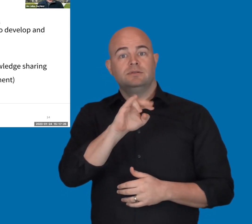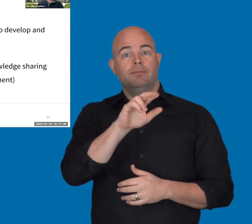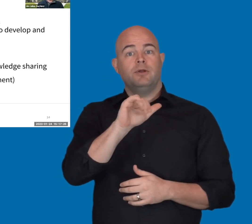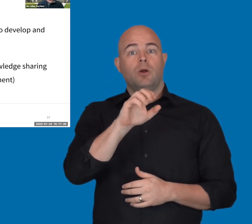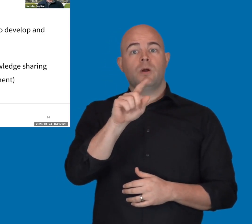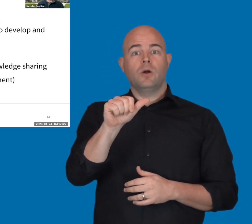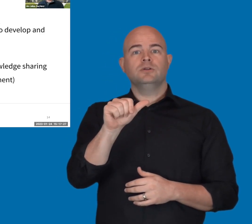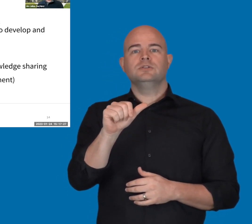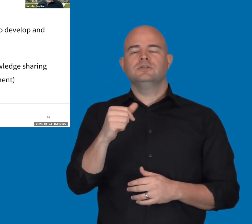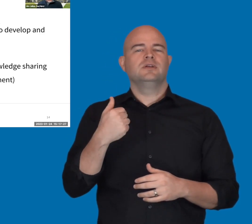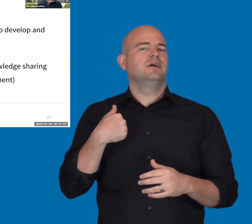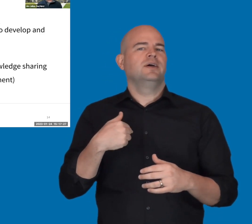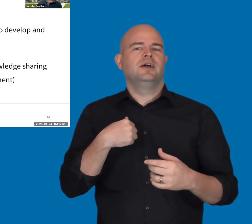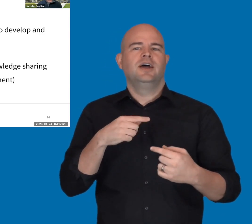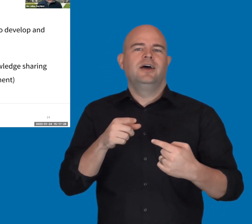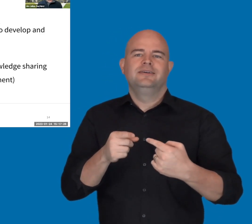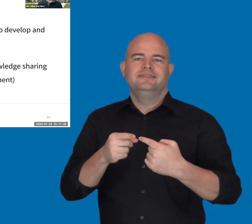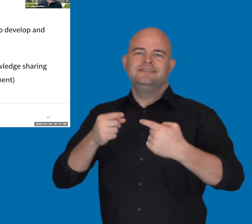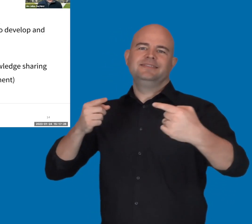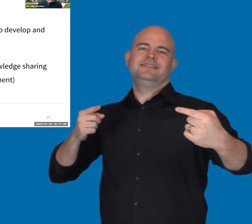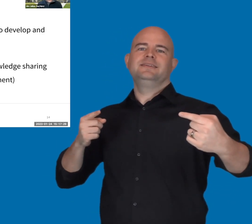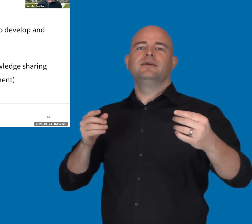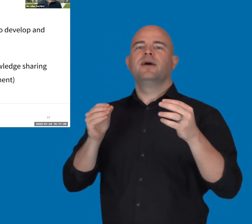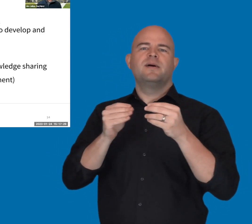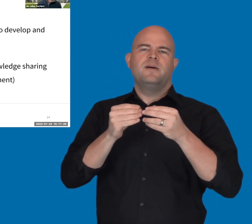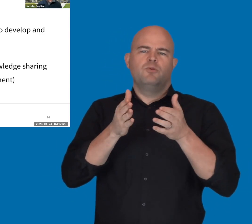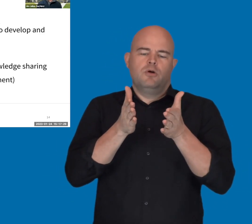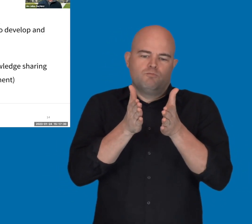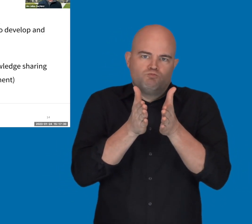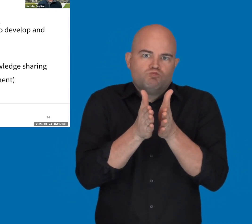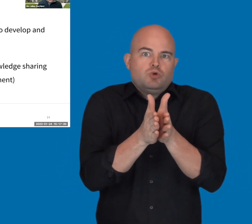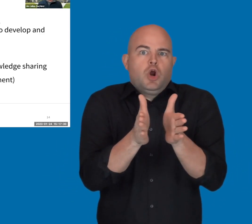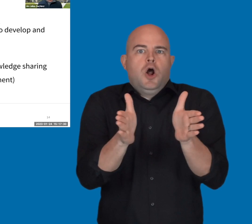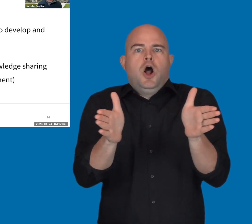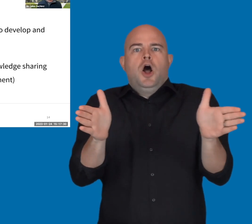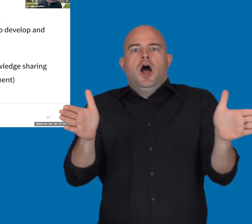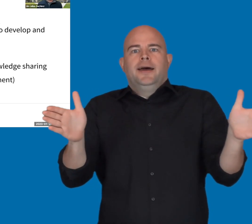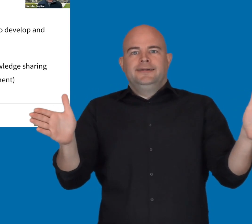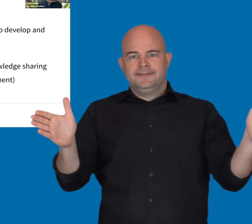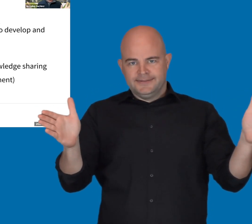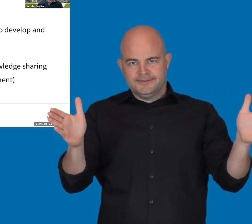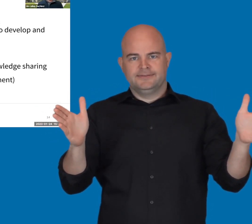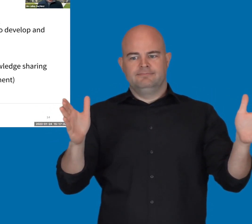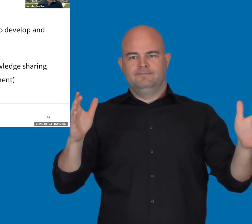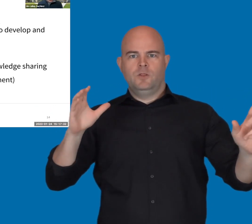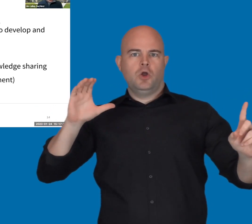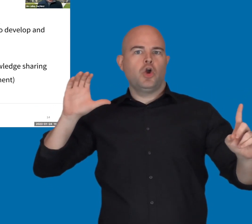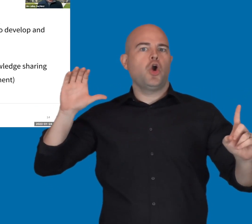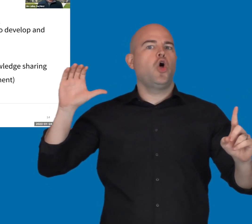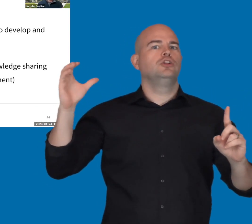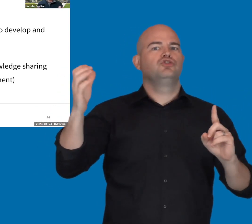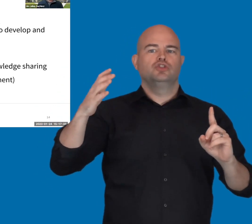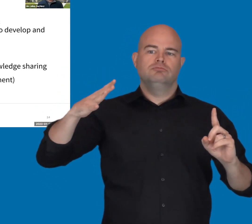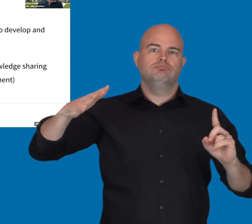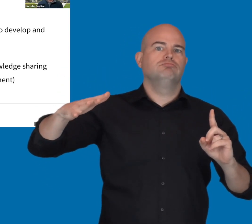to make sure that you do have partners across the institution and thinking about this at a culture change level.